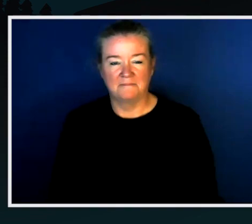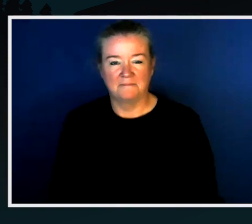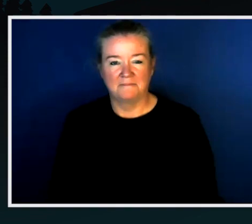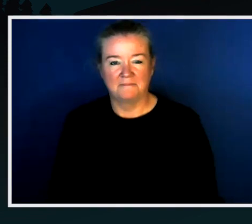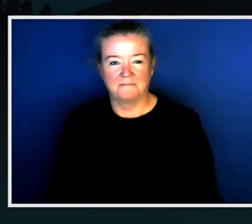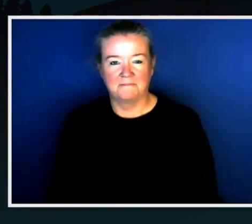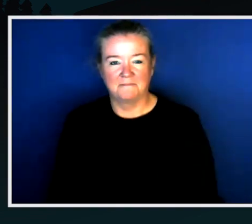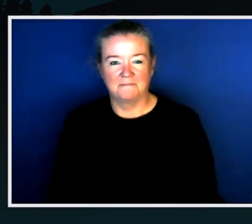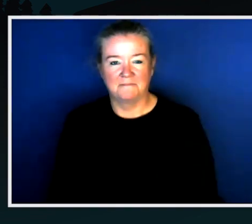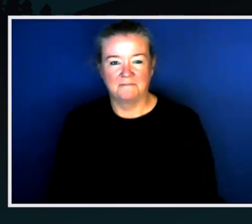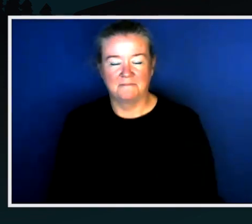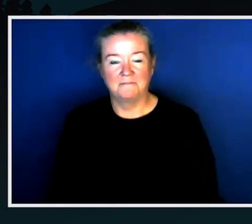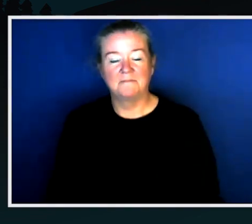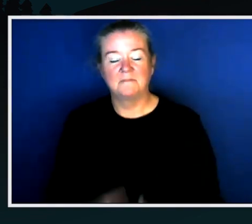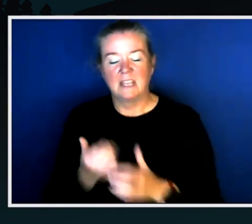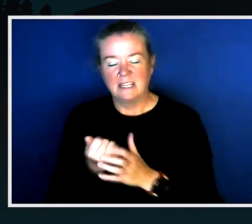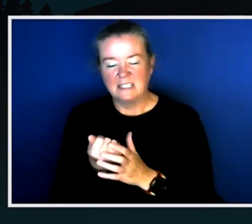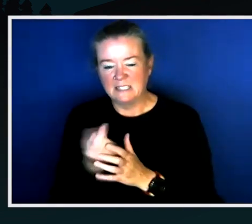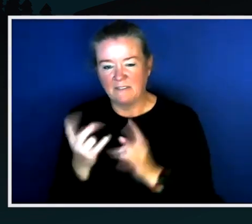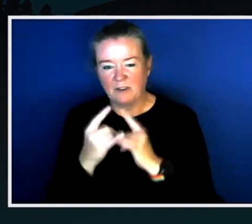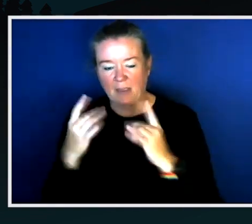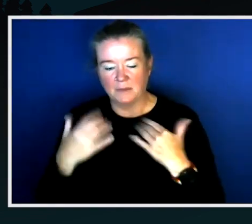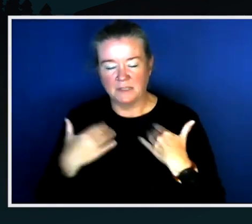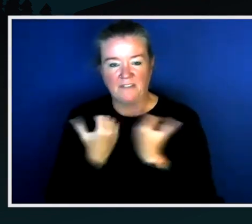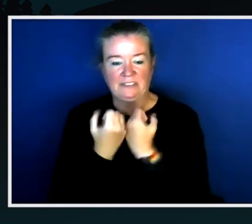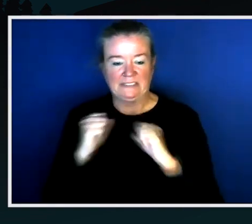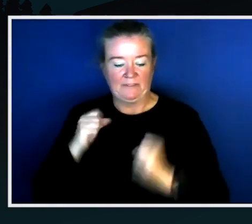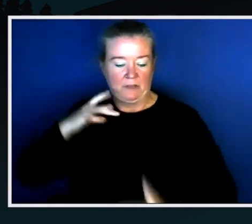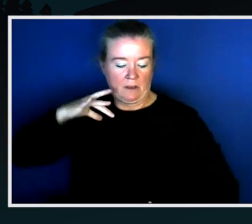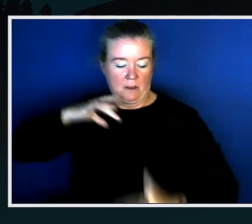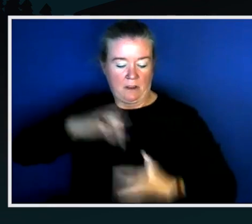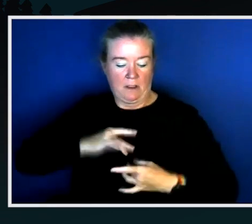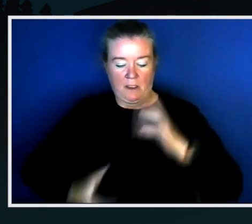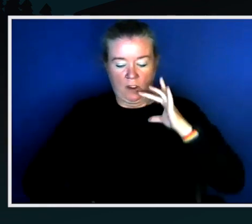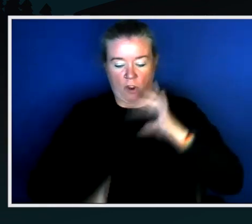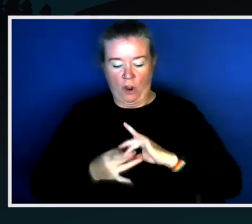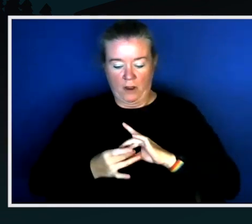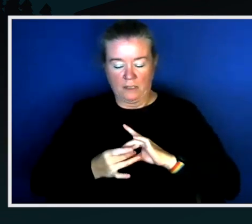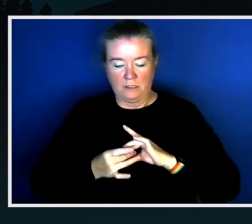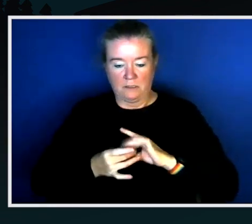Several campers wearing safety harnesses make their way up a wooden climbing tower.